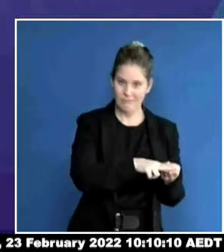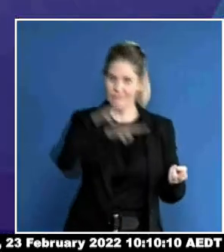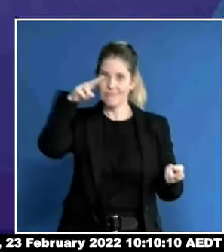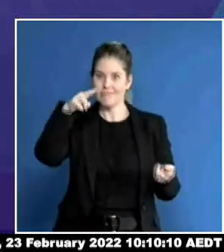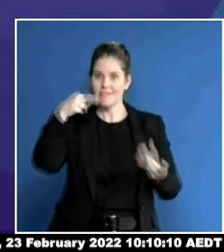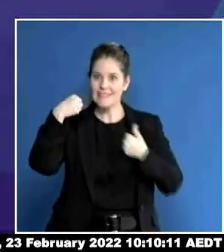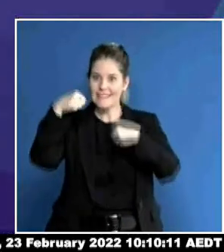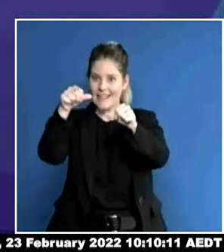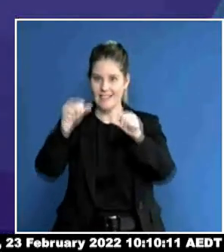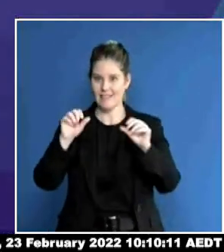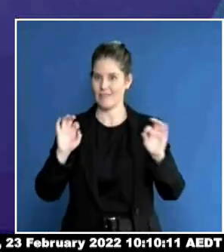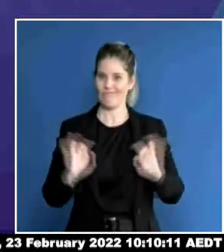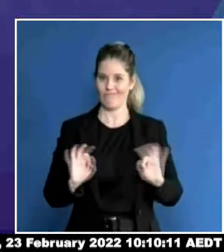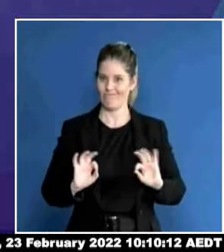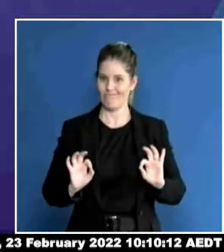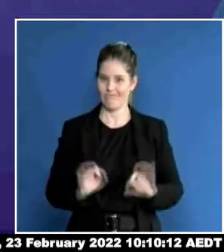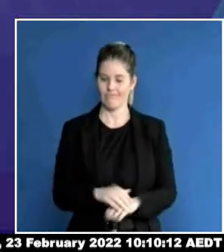The figures I have quoted may or may not be definitive.